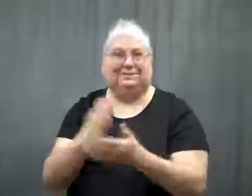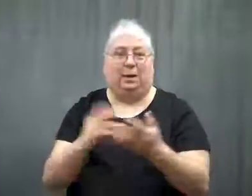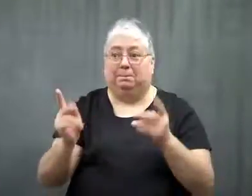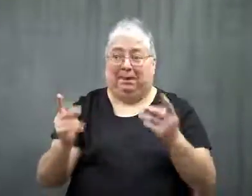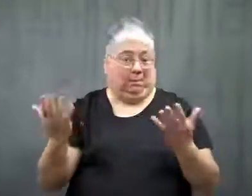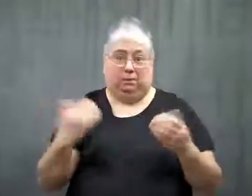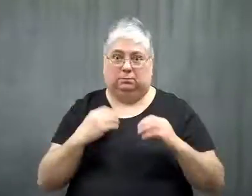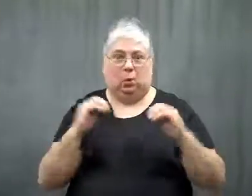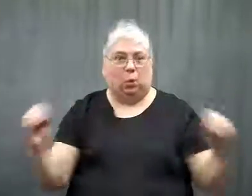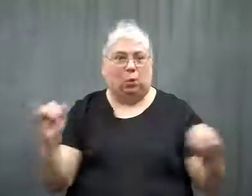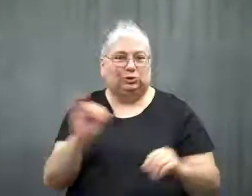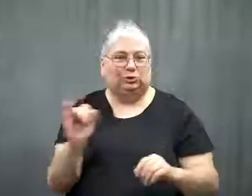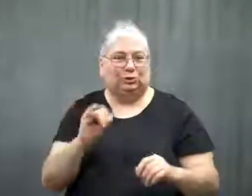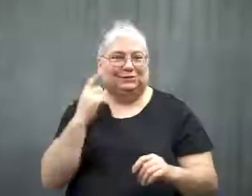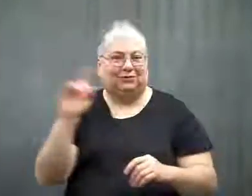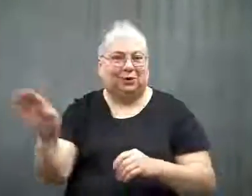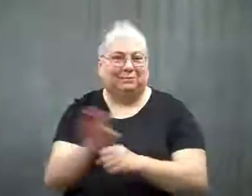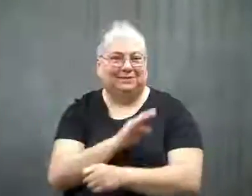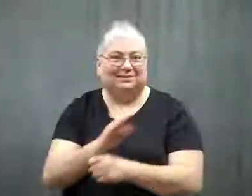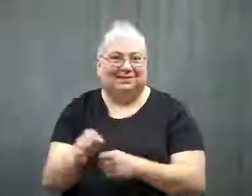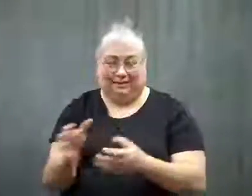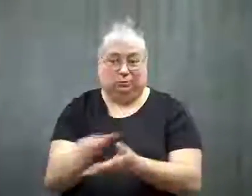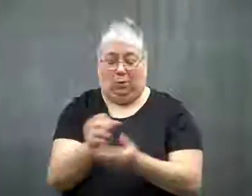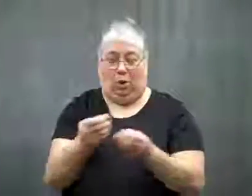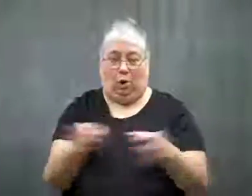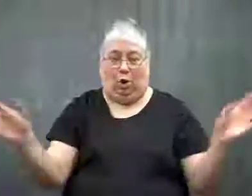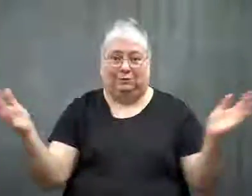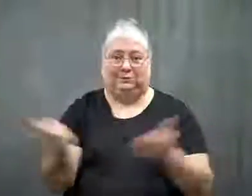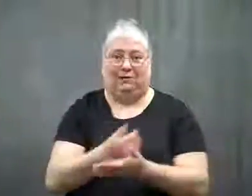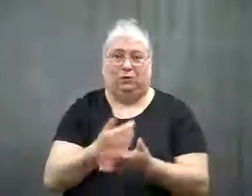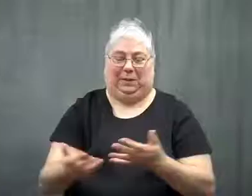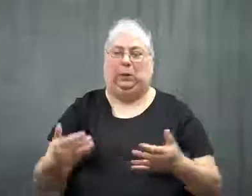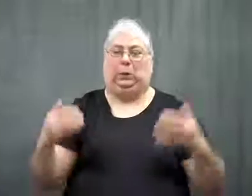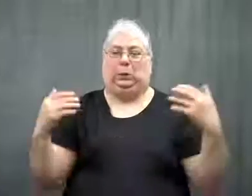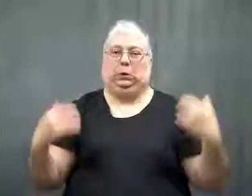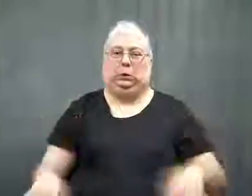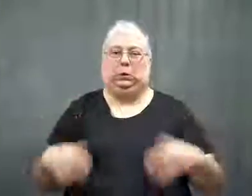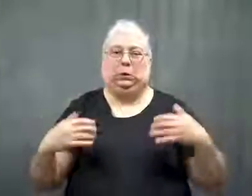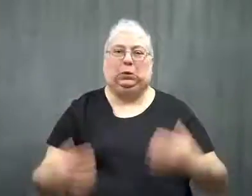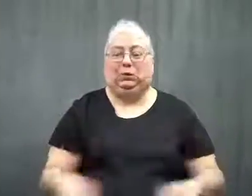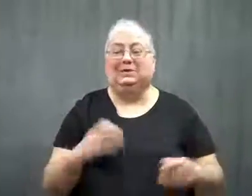Some people had no insurance for their businesses and lost everything.